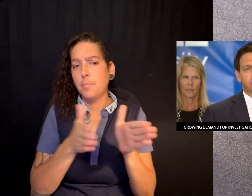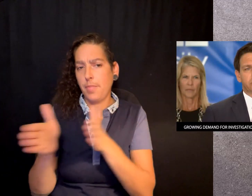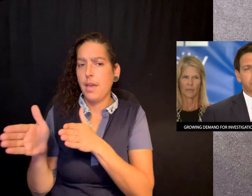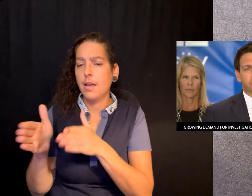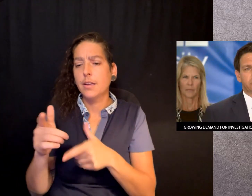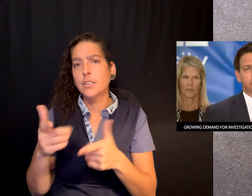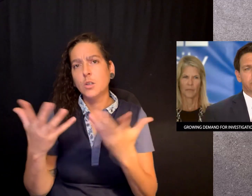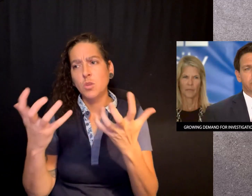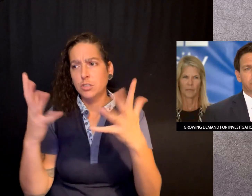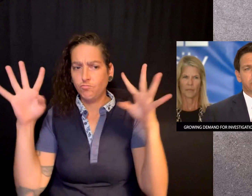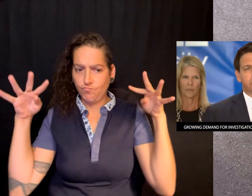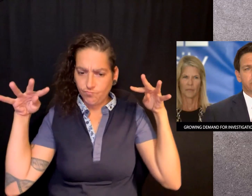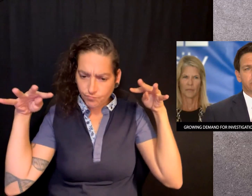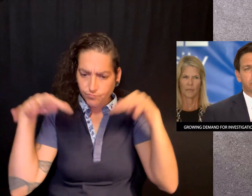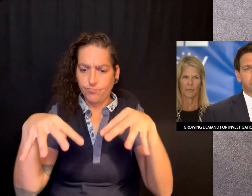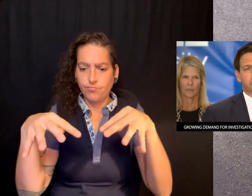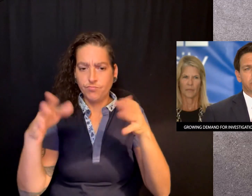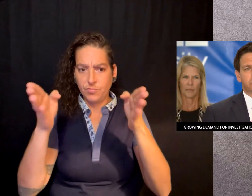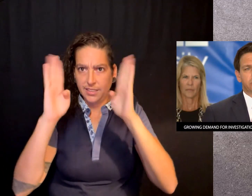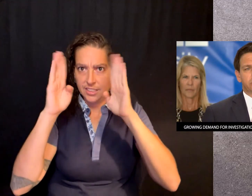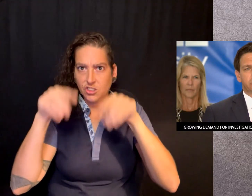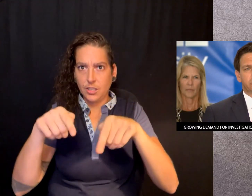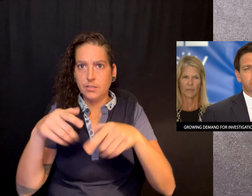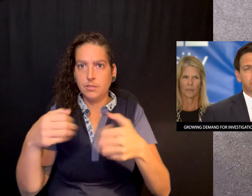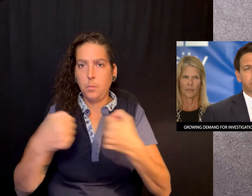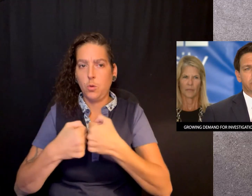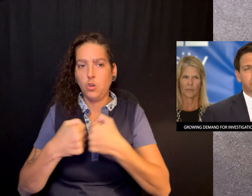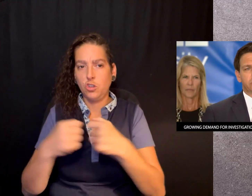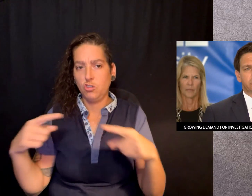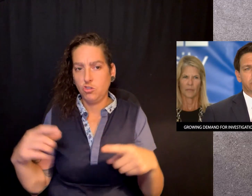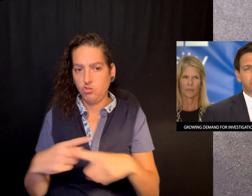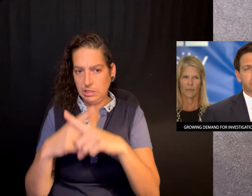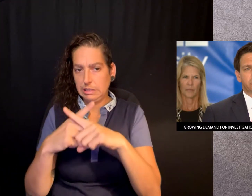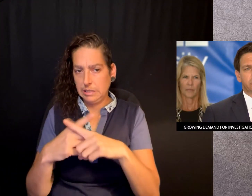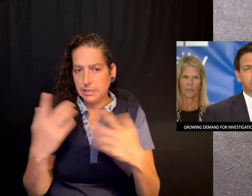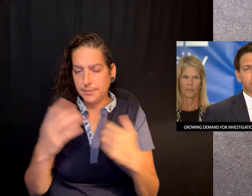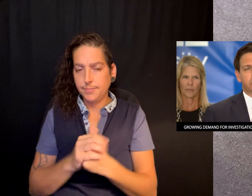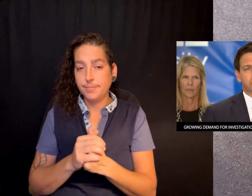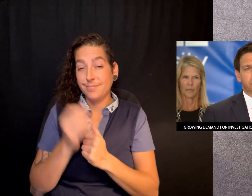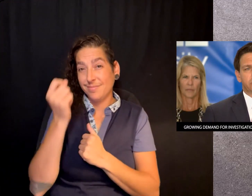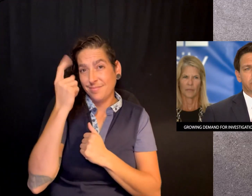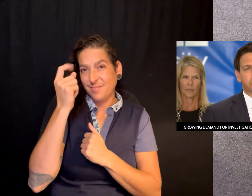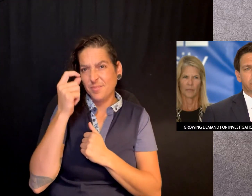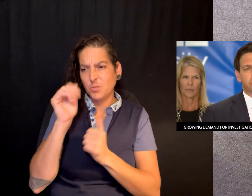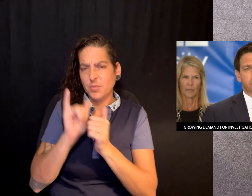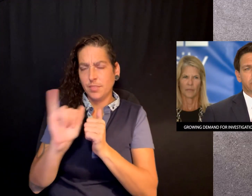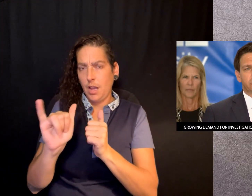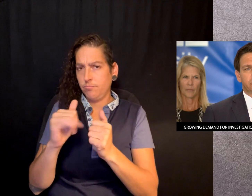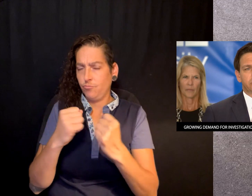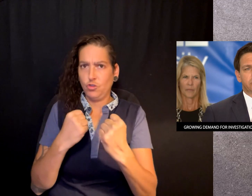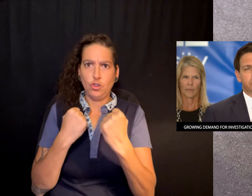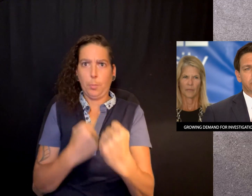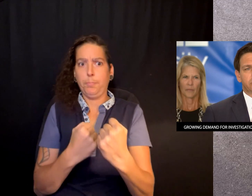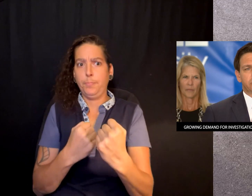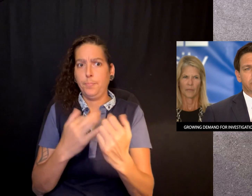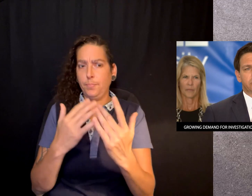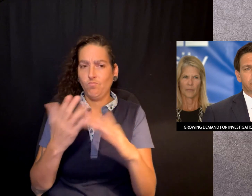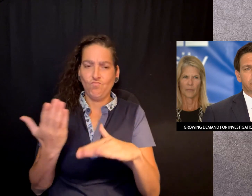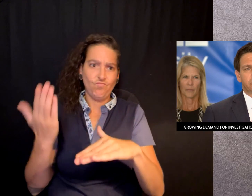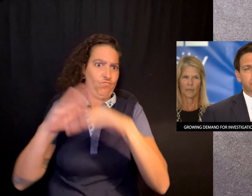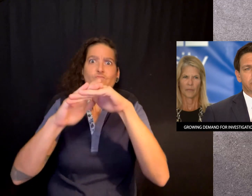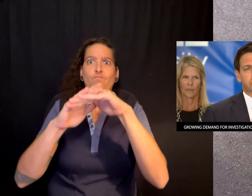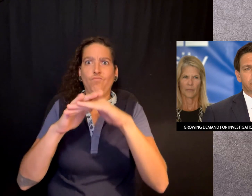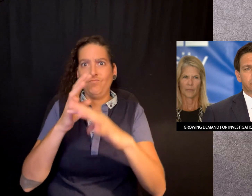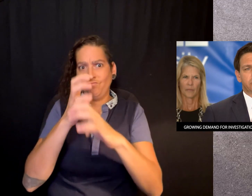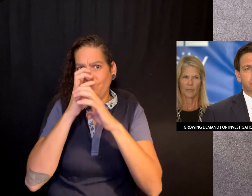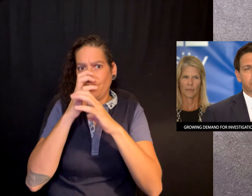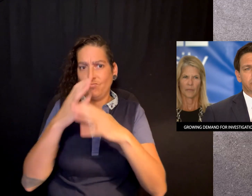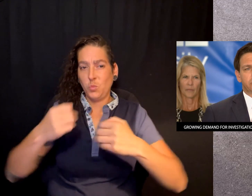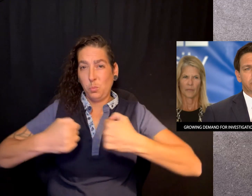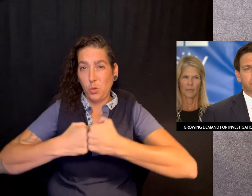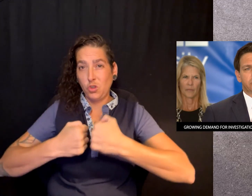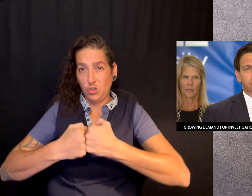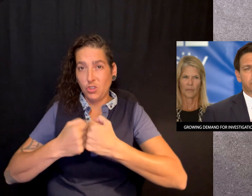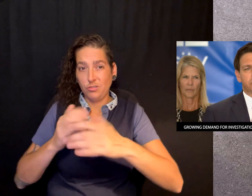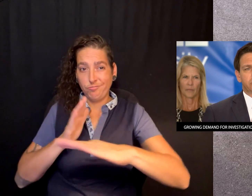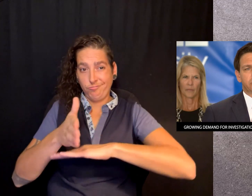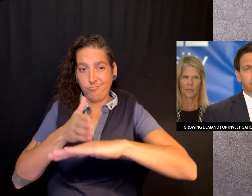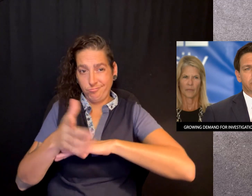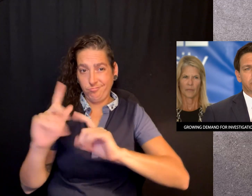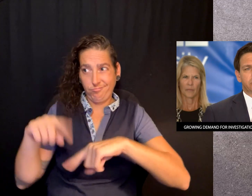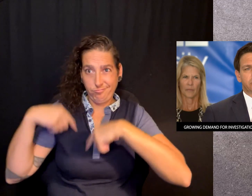to the border crisis with a sharp increase in border crossing over